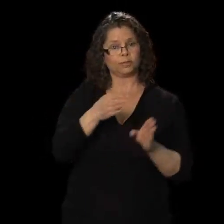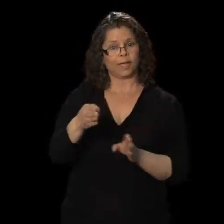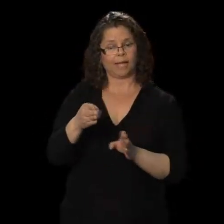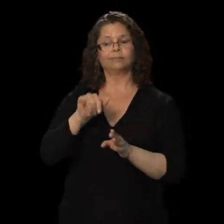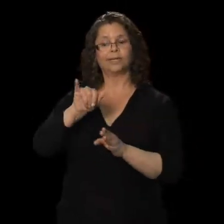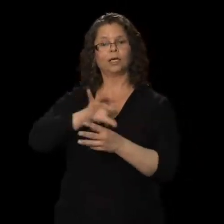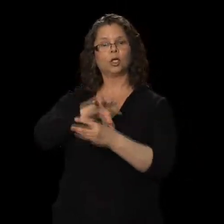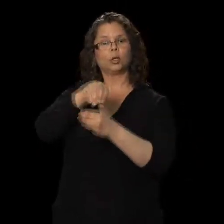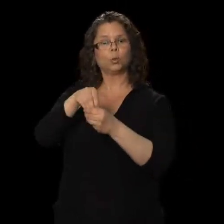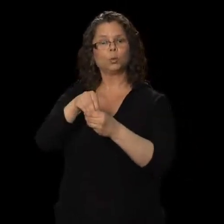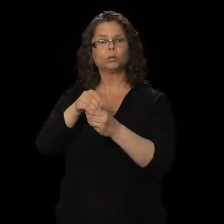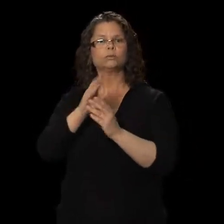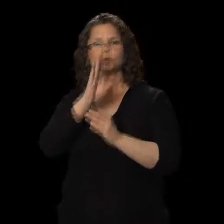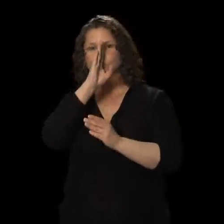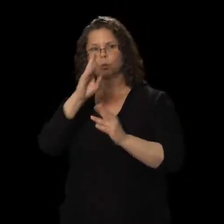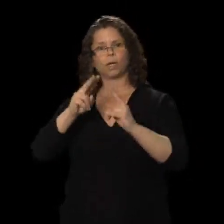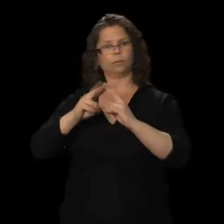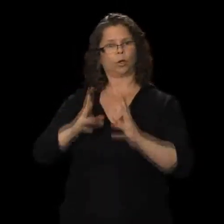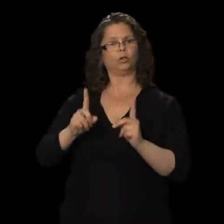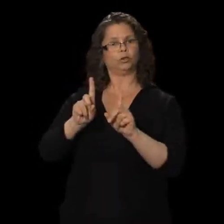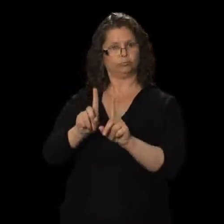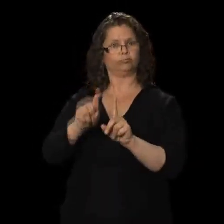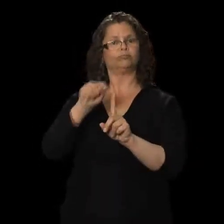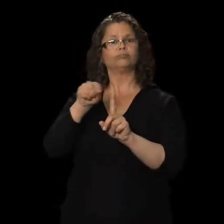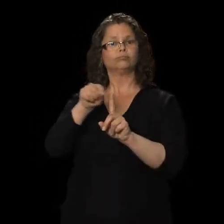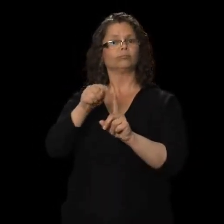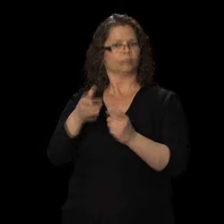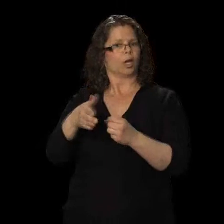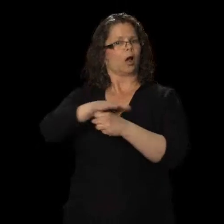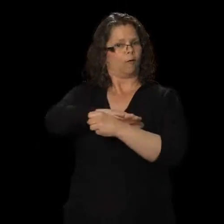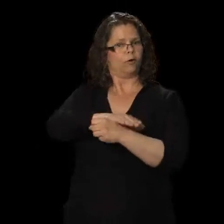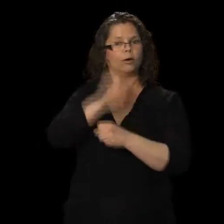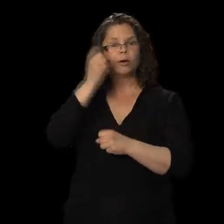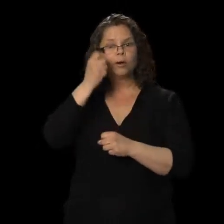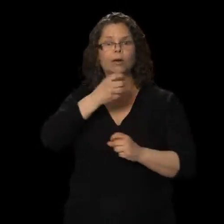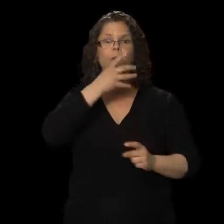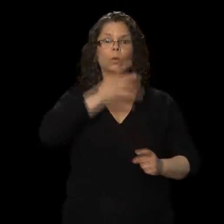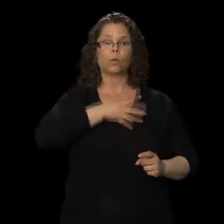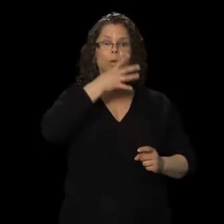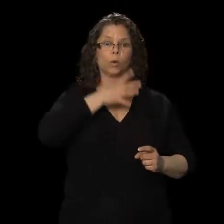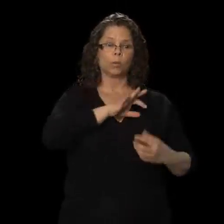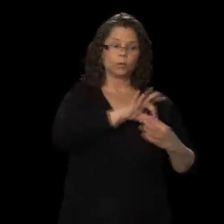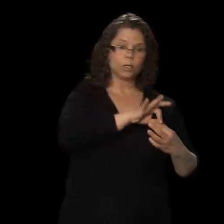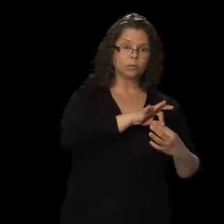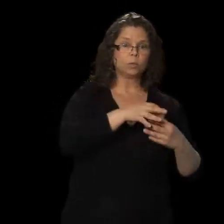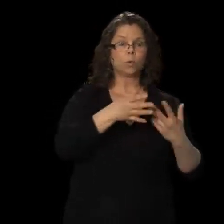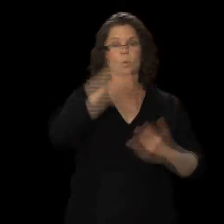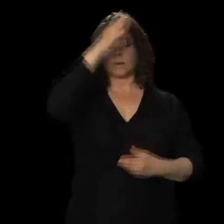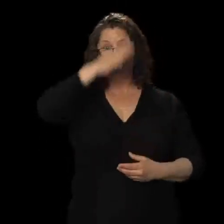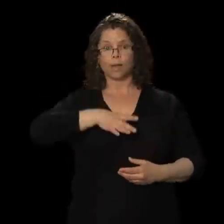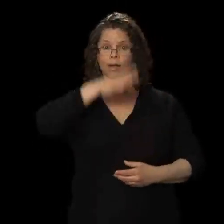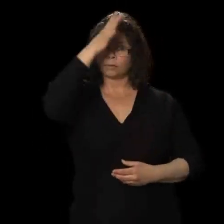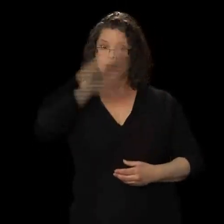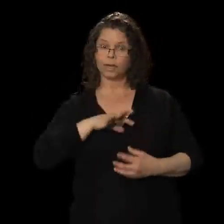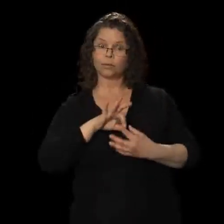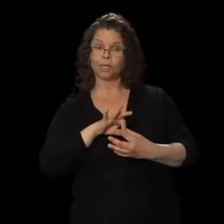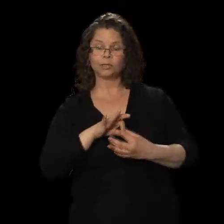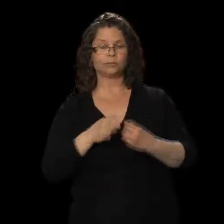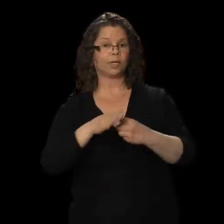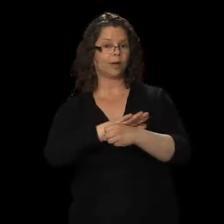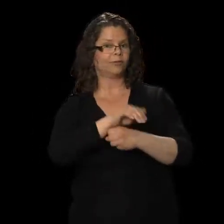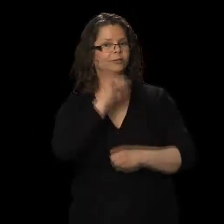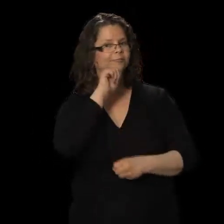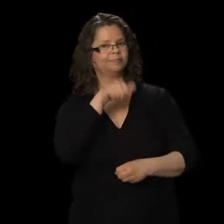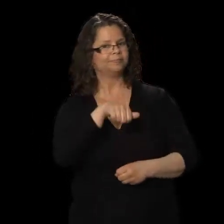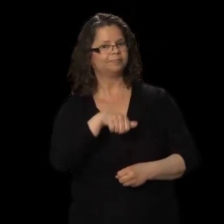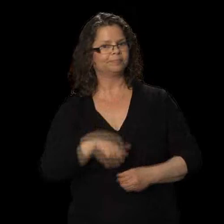needs of an opposite sex partner but not a same-sex partner.